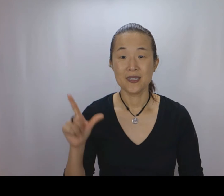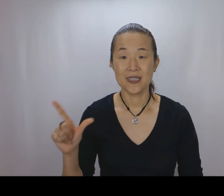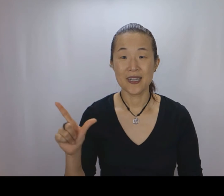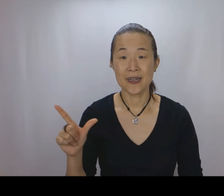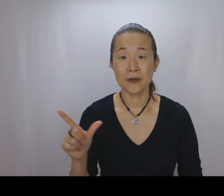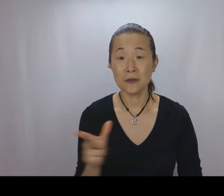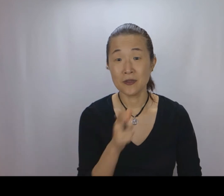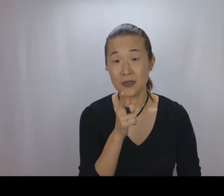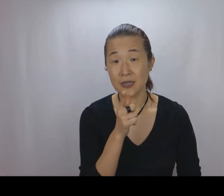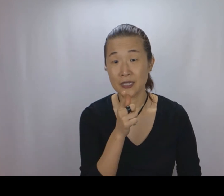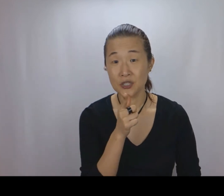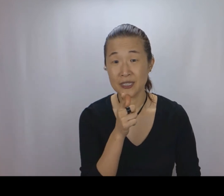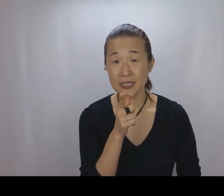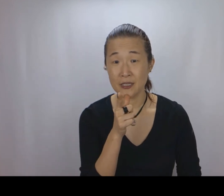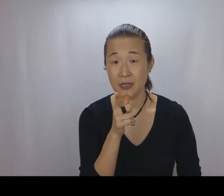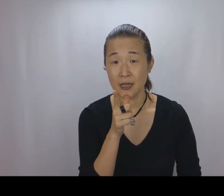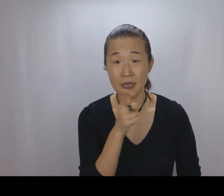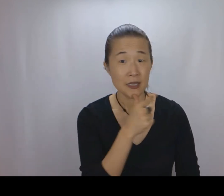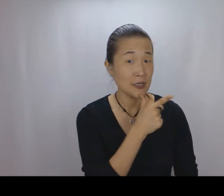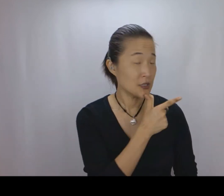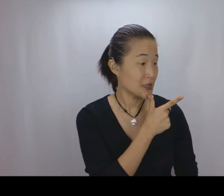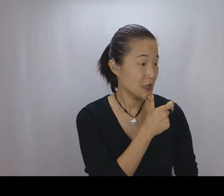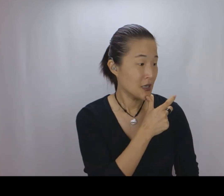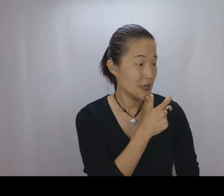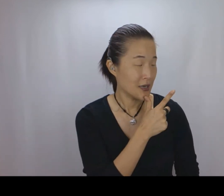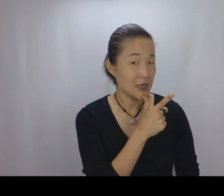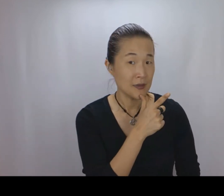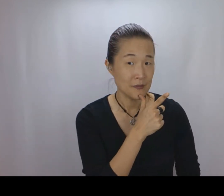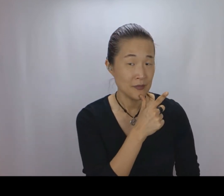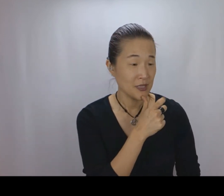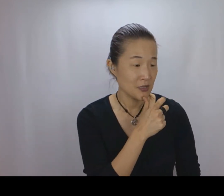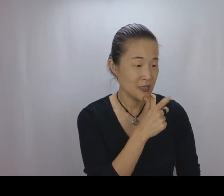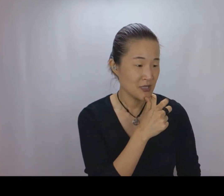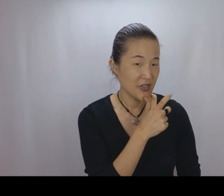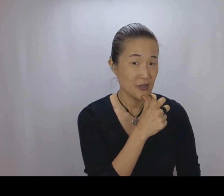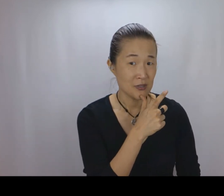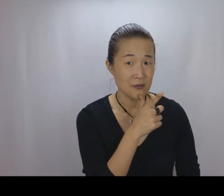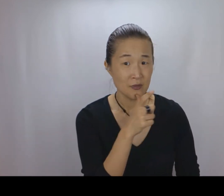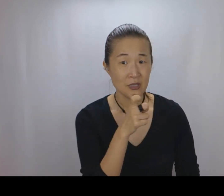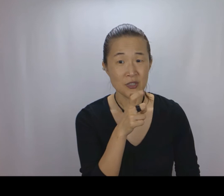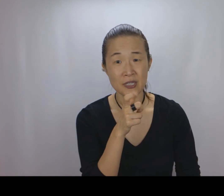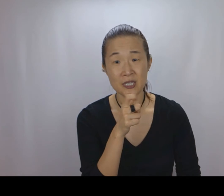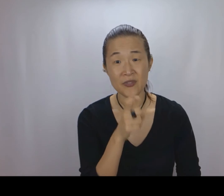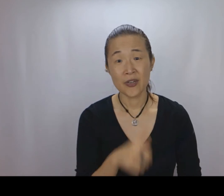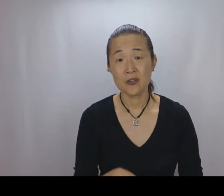Take an "L" next to your chin and then just kind of make your index finger wiggle your index finger.